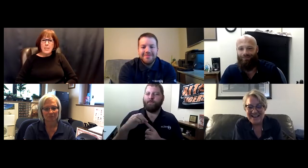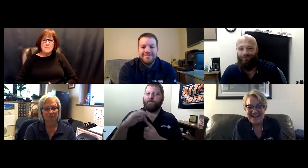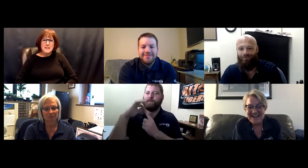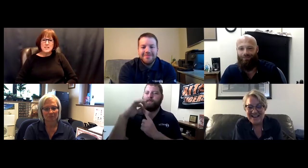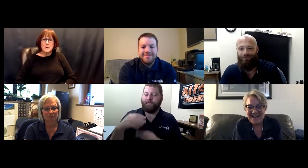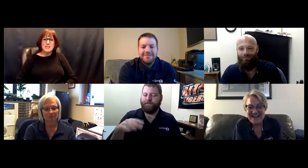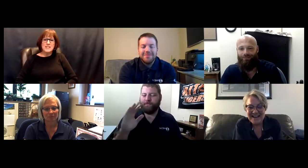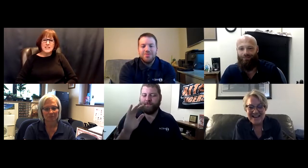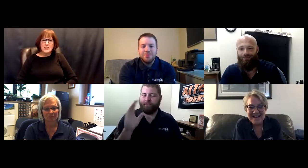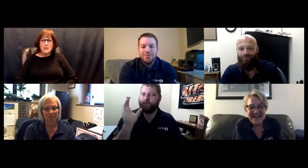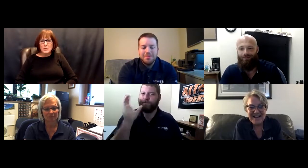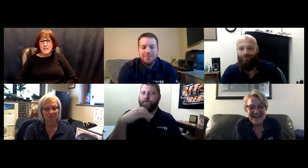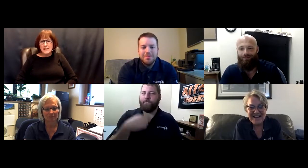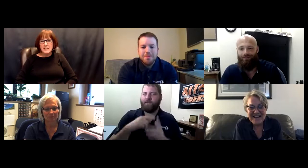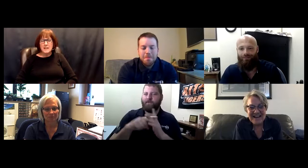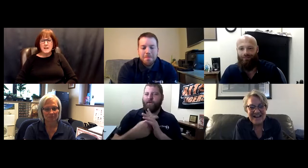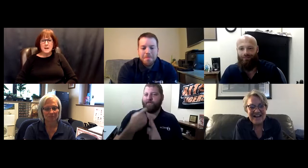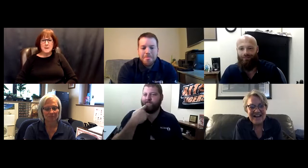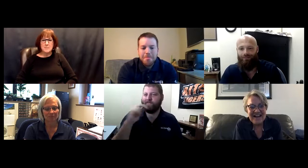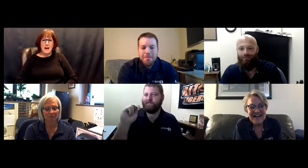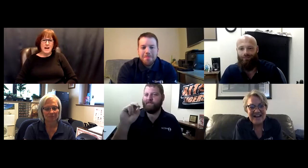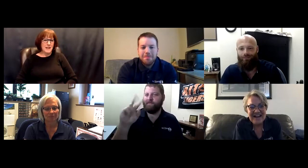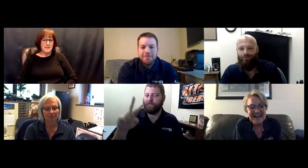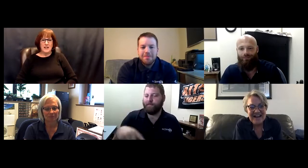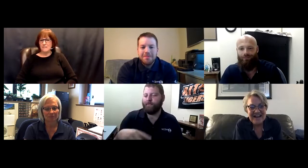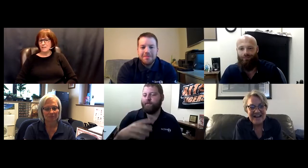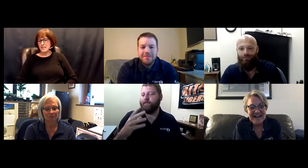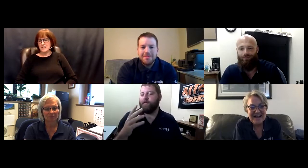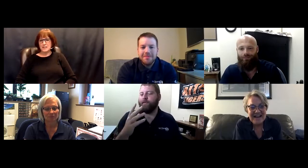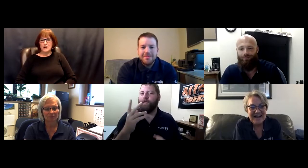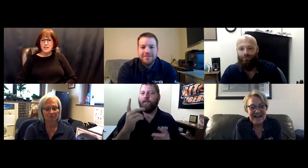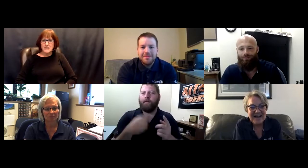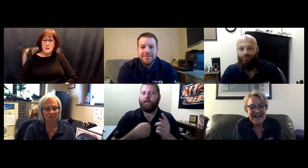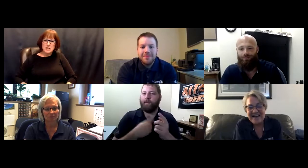My situation's a little unique I have recently started at the Commission